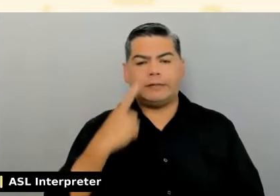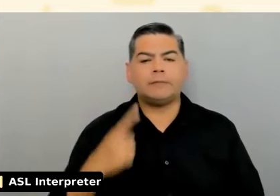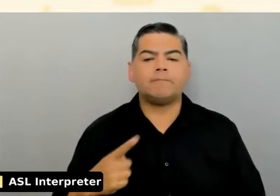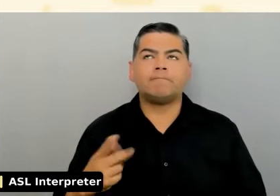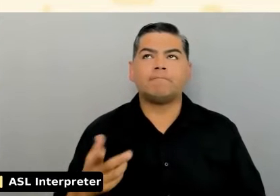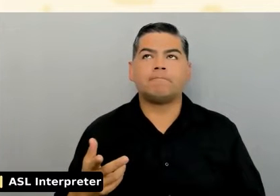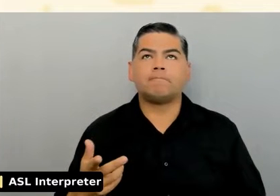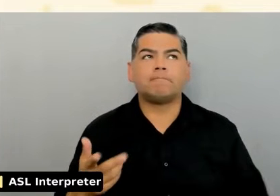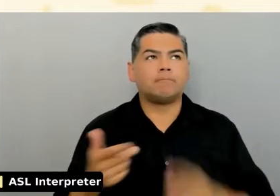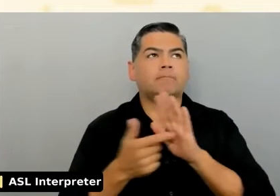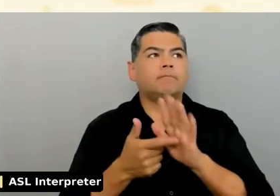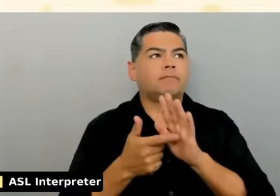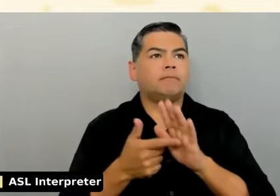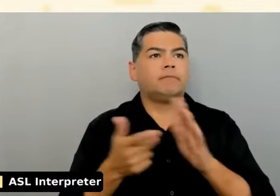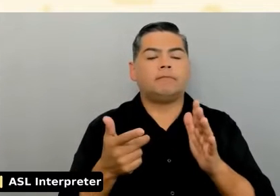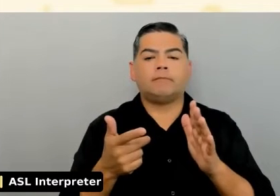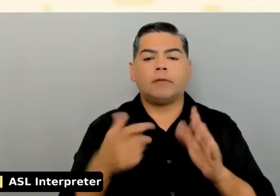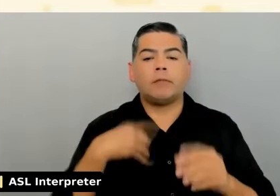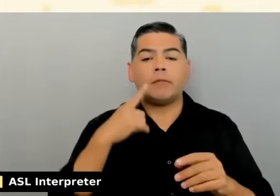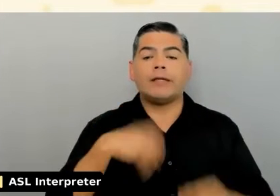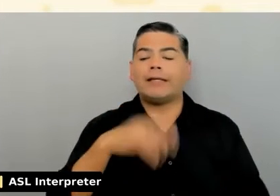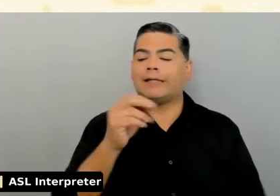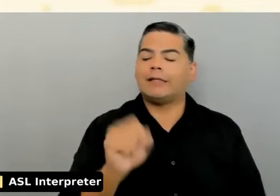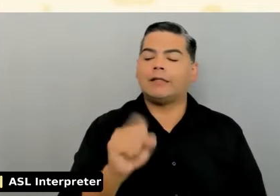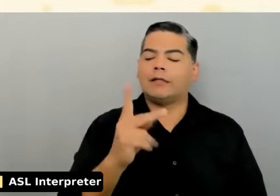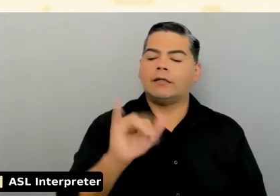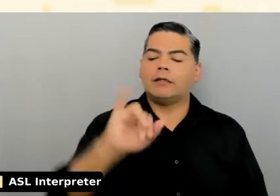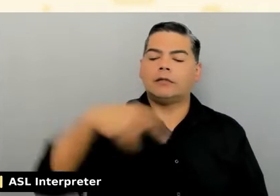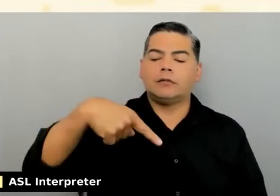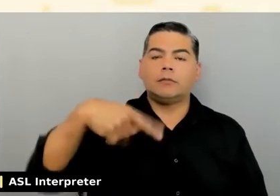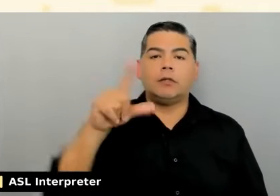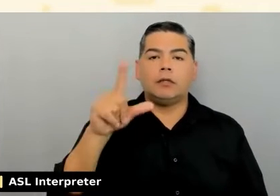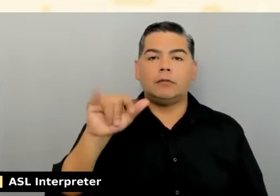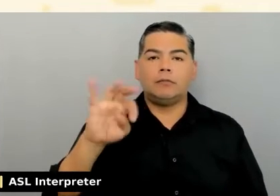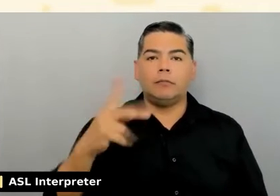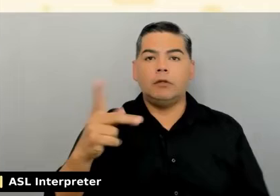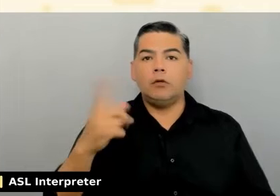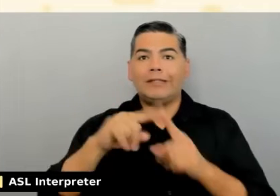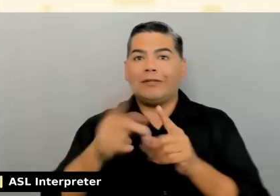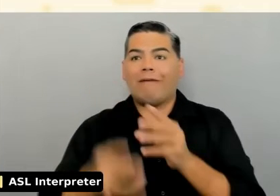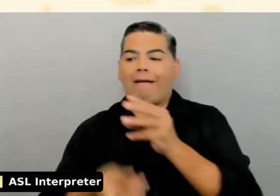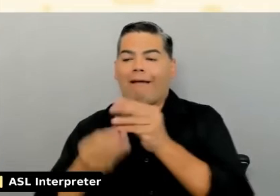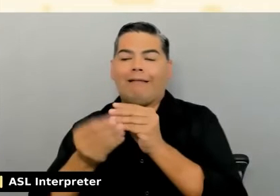Let's take an example of a skip link. When skip links are added on the site and users go in